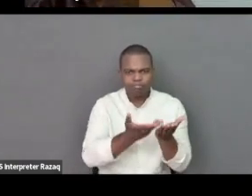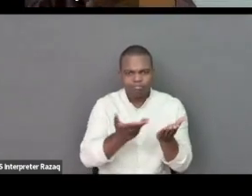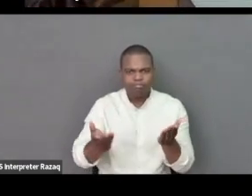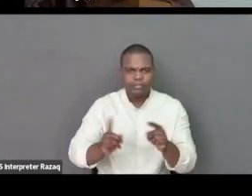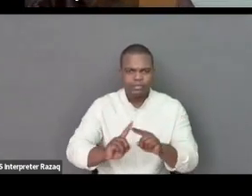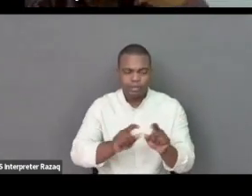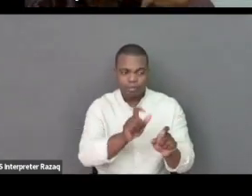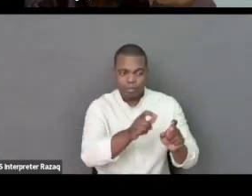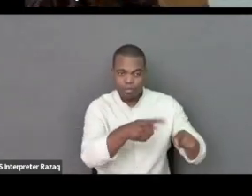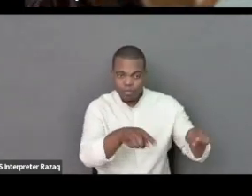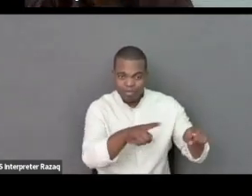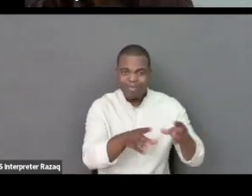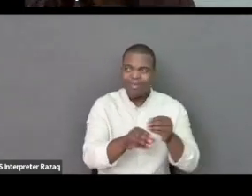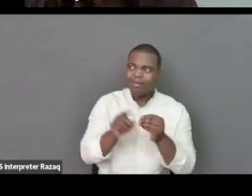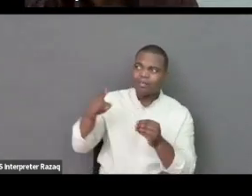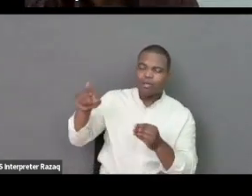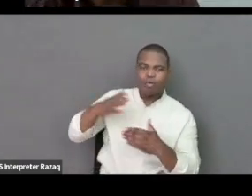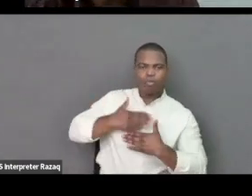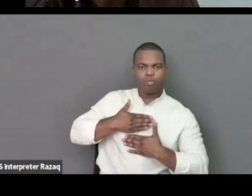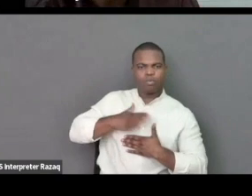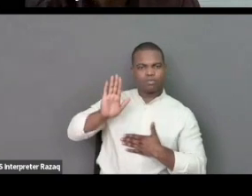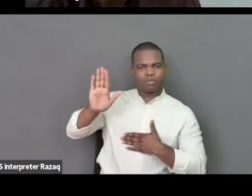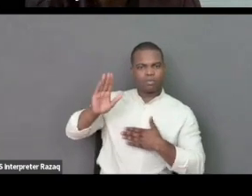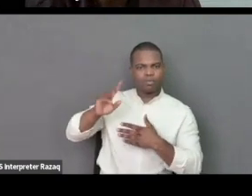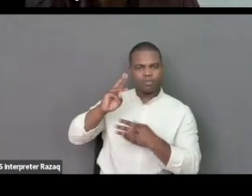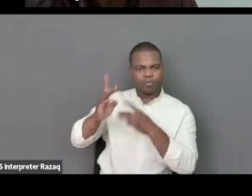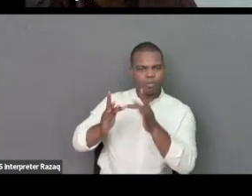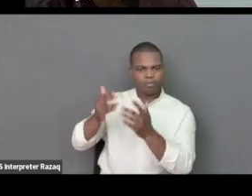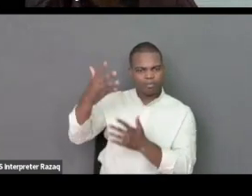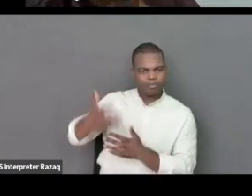what is hindering feedback, so website owners can create a more welcome